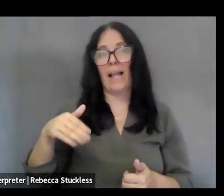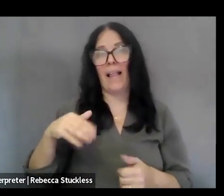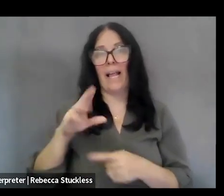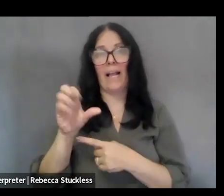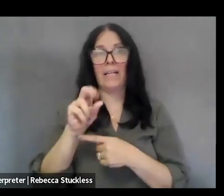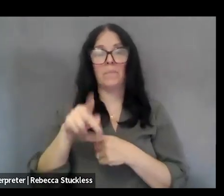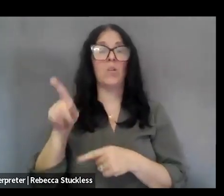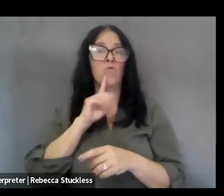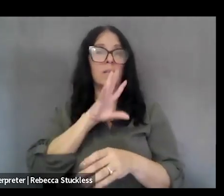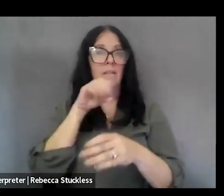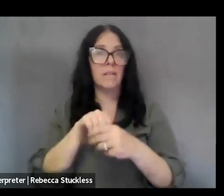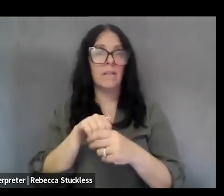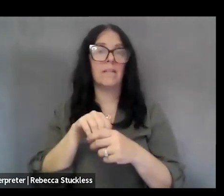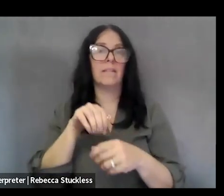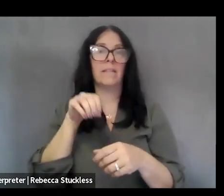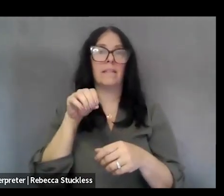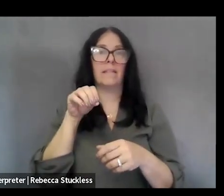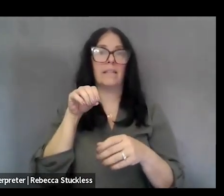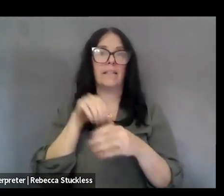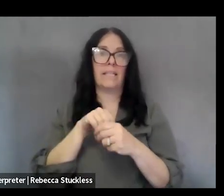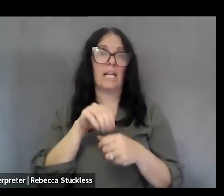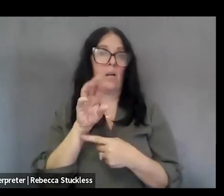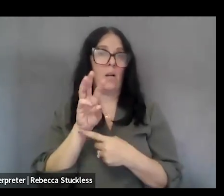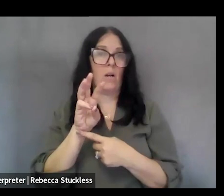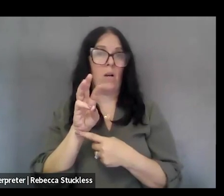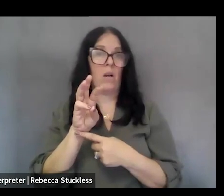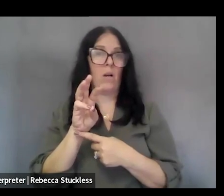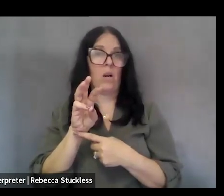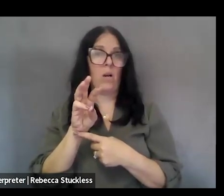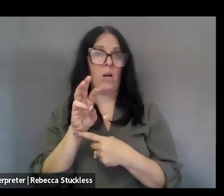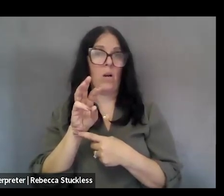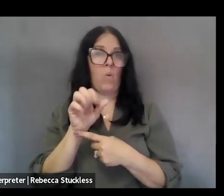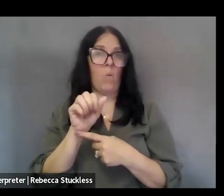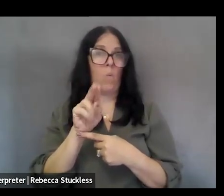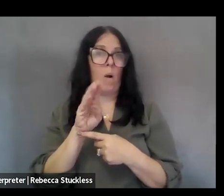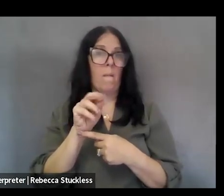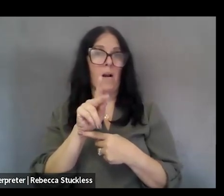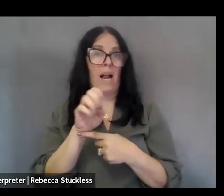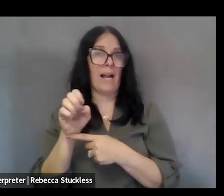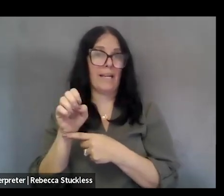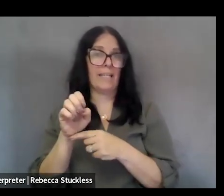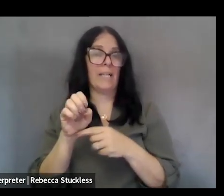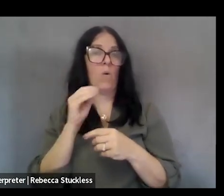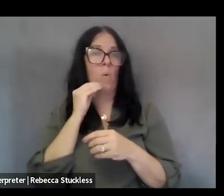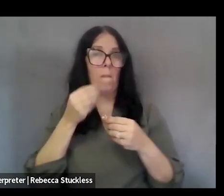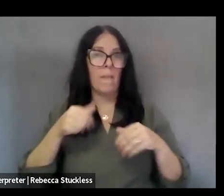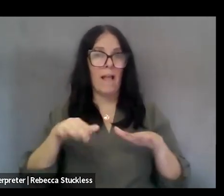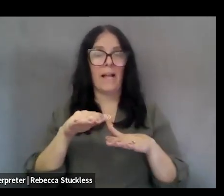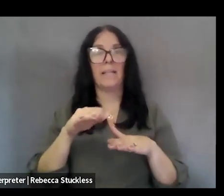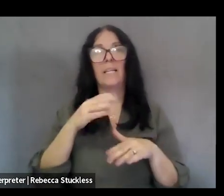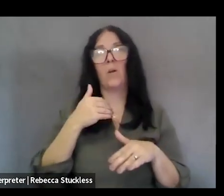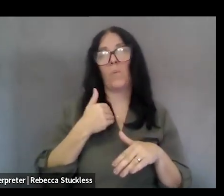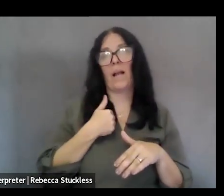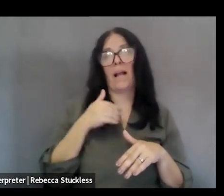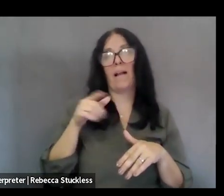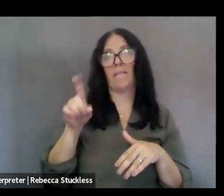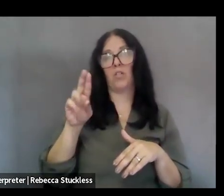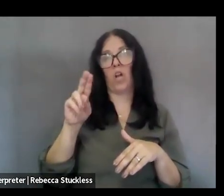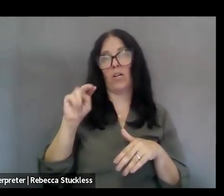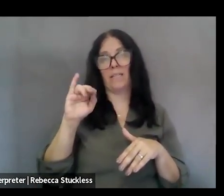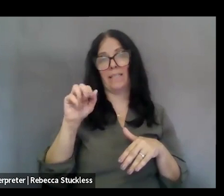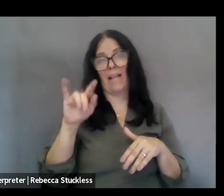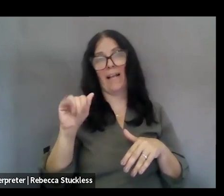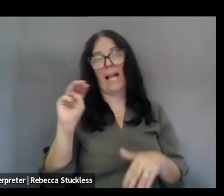and works on Piscataway homelands. We have Dr. Natalia M. Rivera Morales and she is is a Mellon